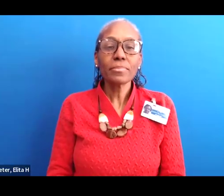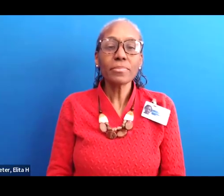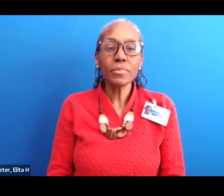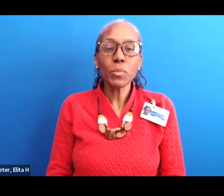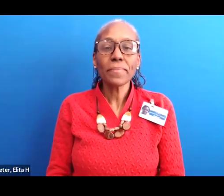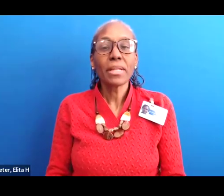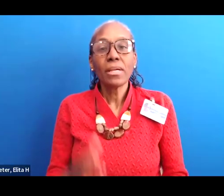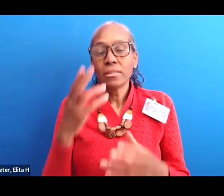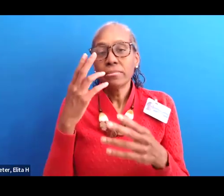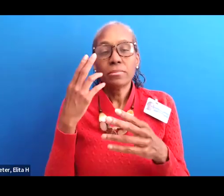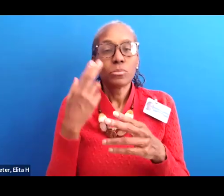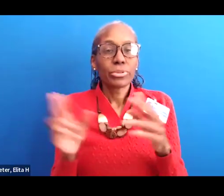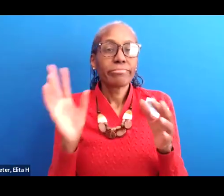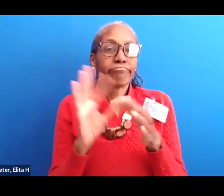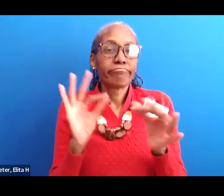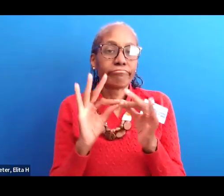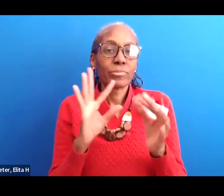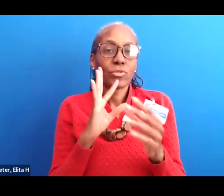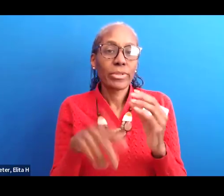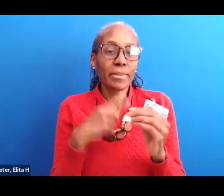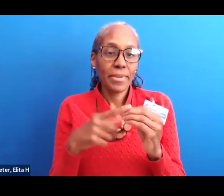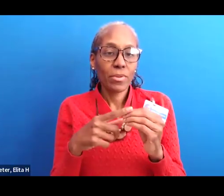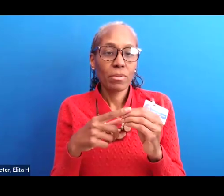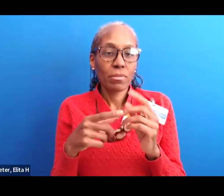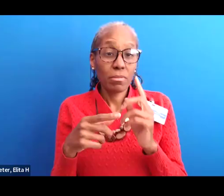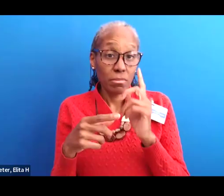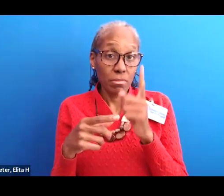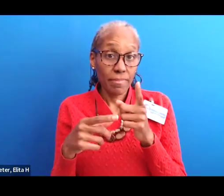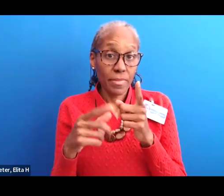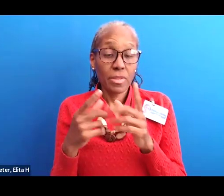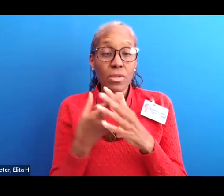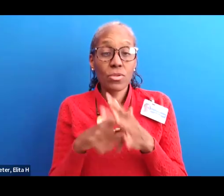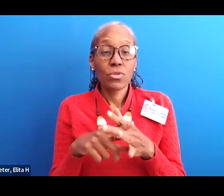Just something I wanted to talk about real quickly while we start. This is